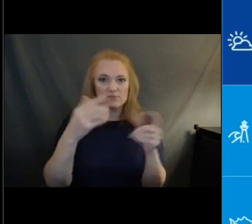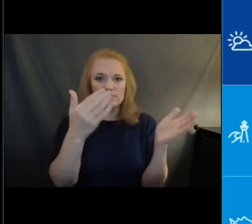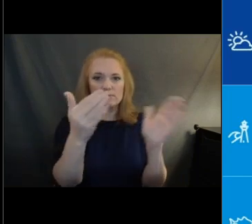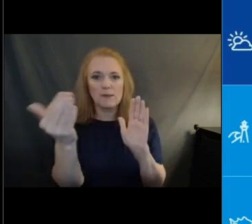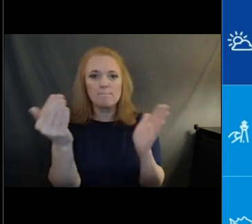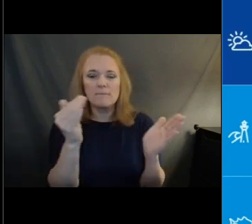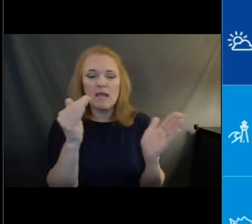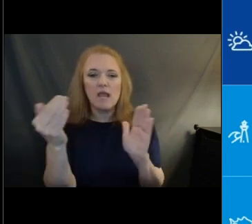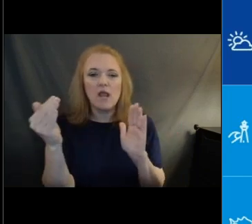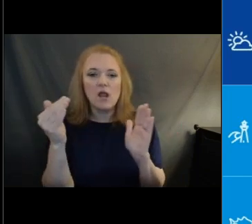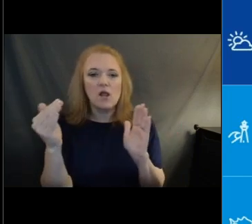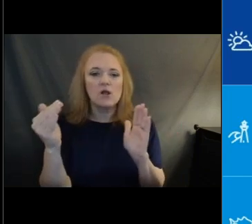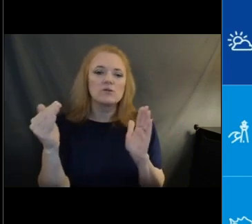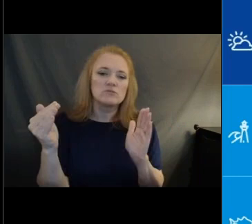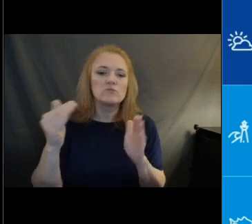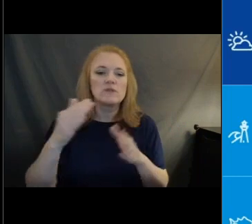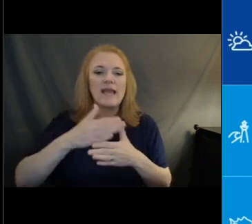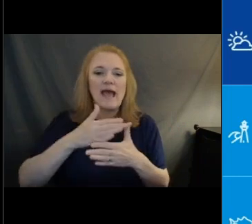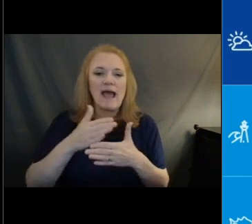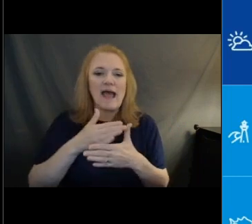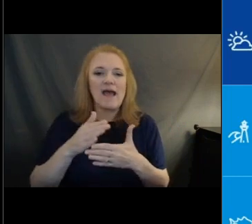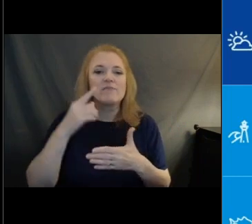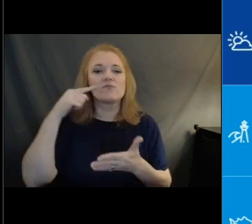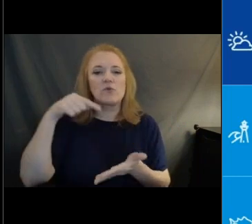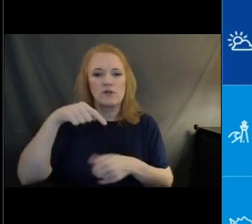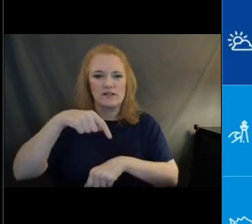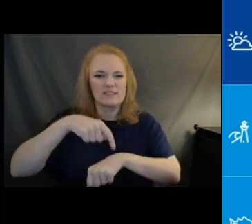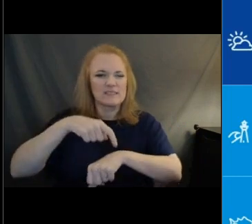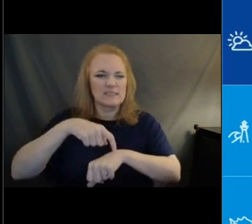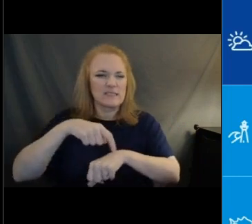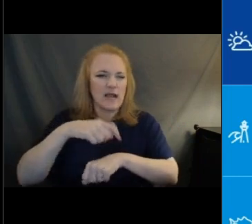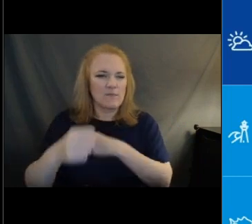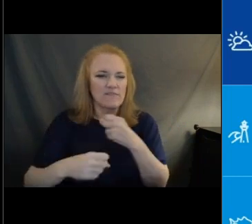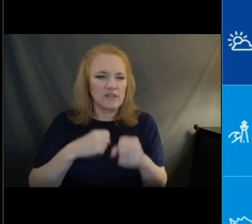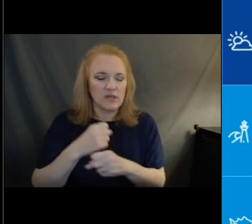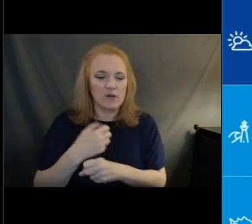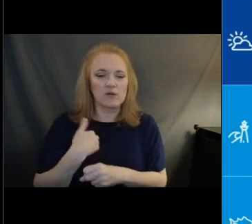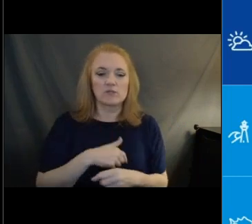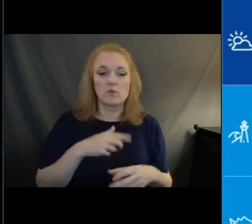the actual averages are for this time of year. And so we provide not just the minimum/maximum